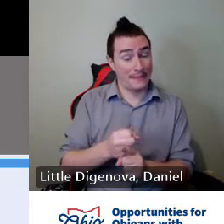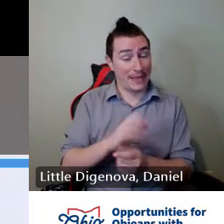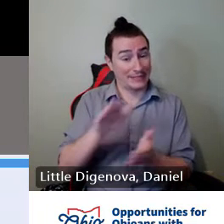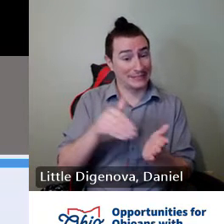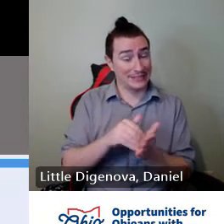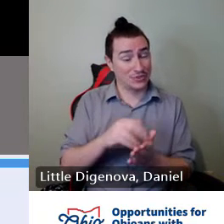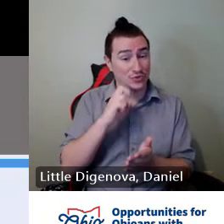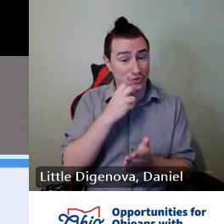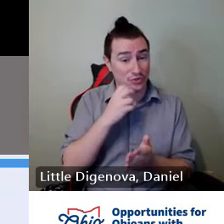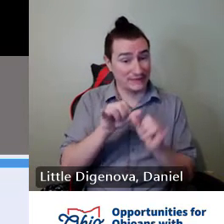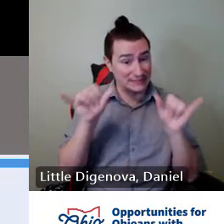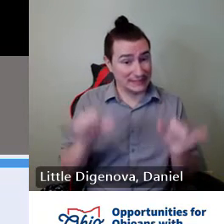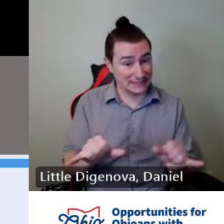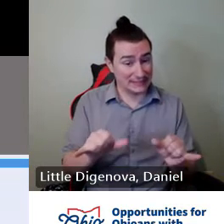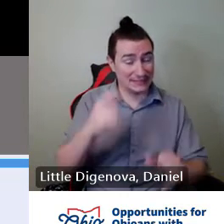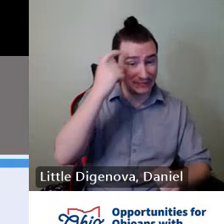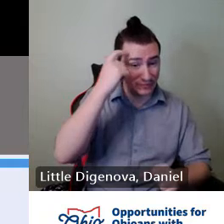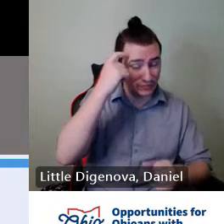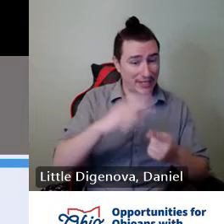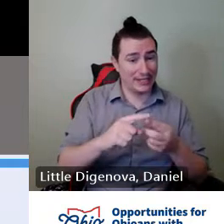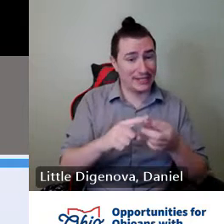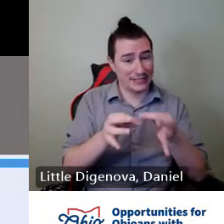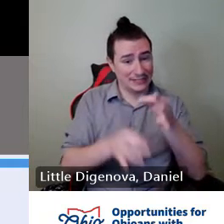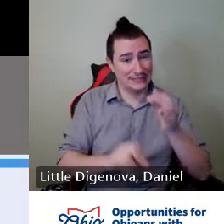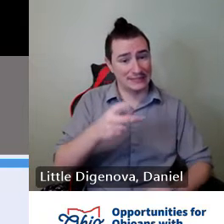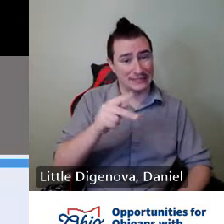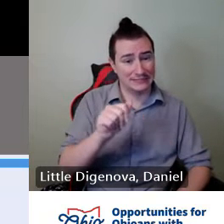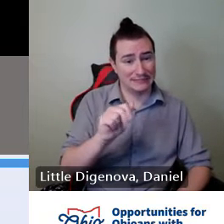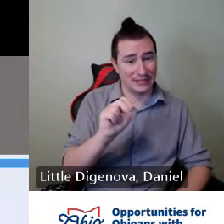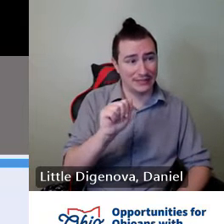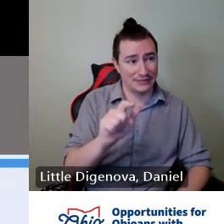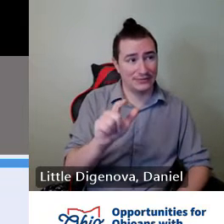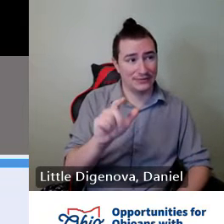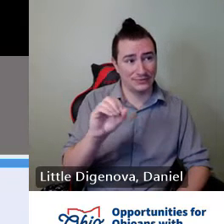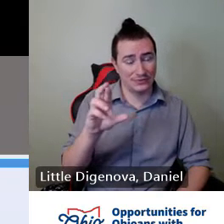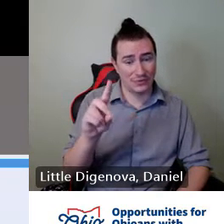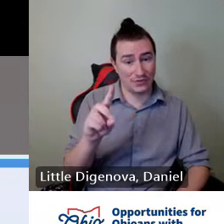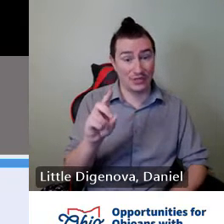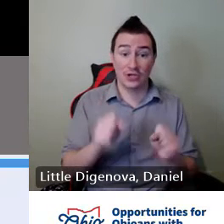MS can result in neurological symptoms like fatigue, weakness, and decreased endurance.